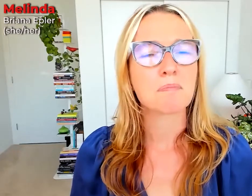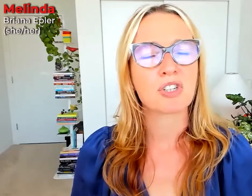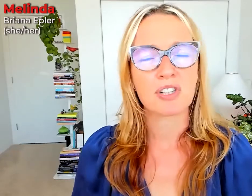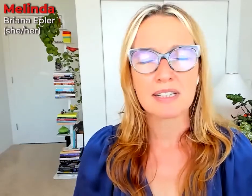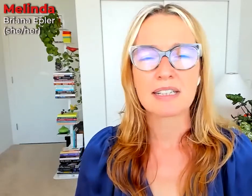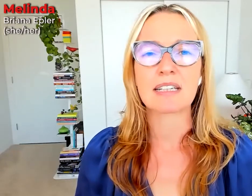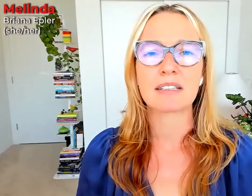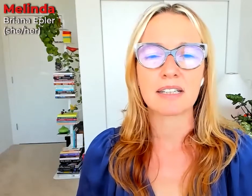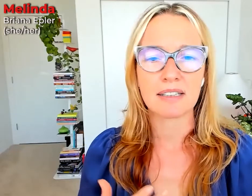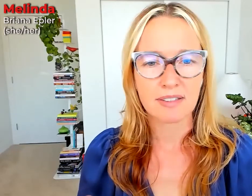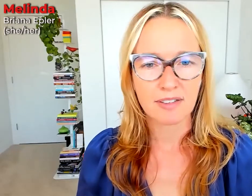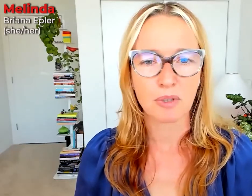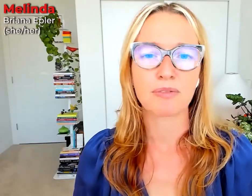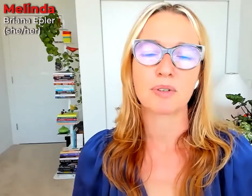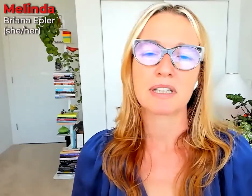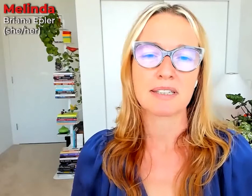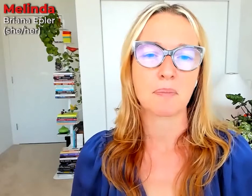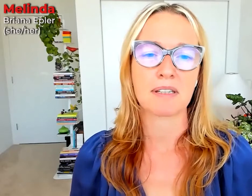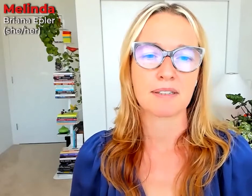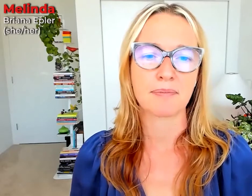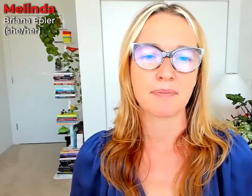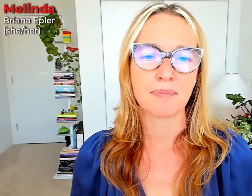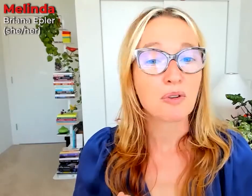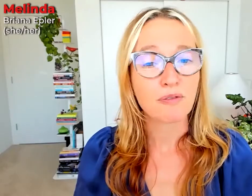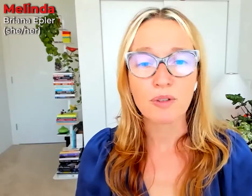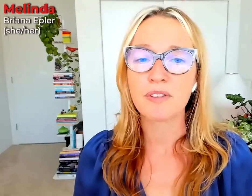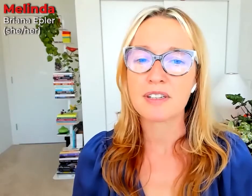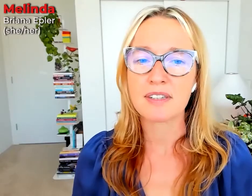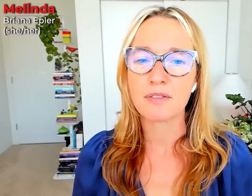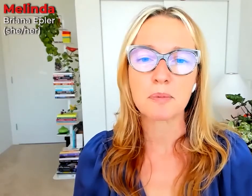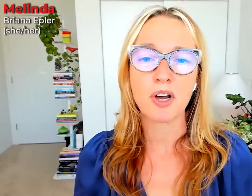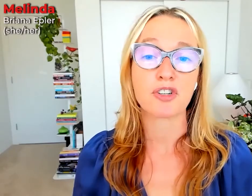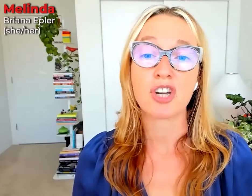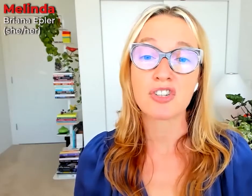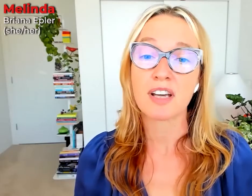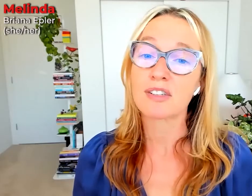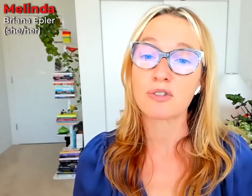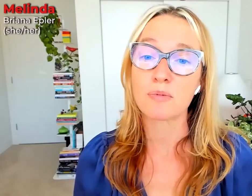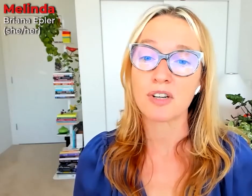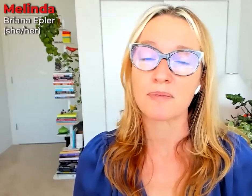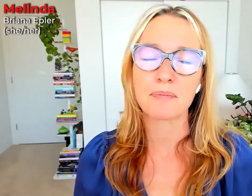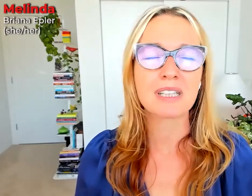much needed healing refueling space. The full event is available on our Change Catalyst YouTube channel.